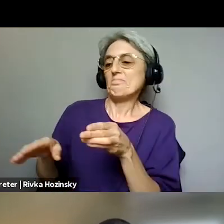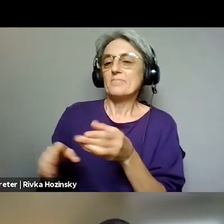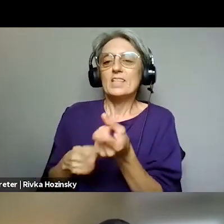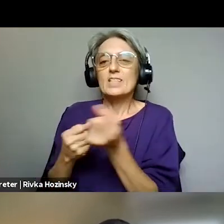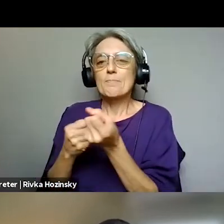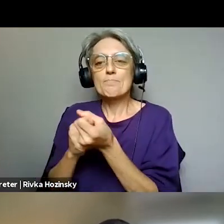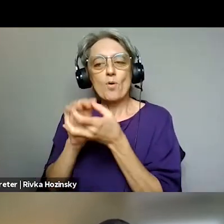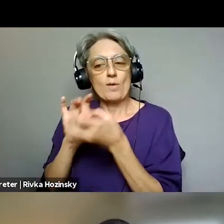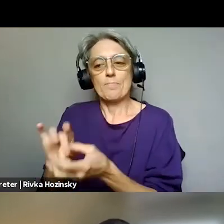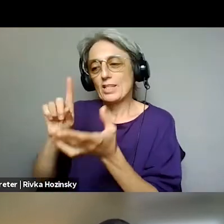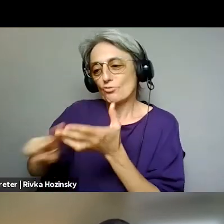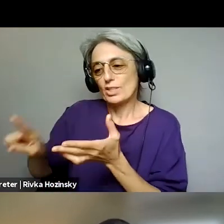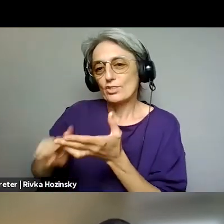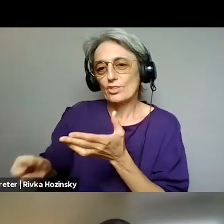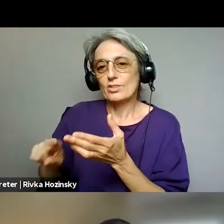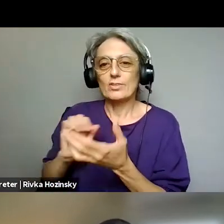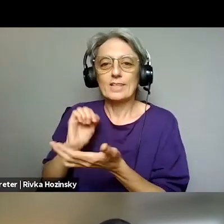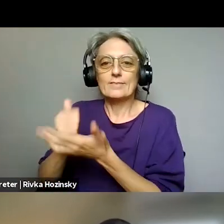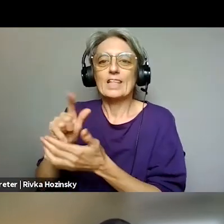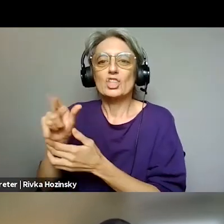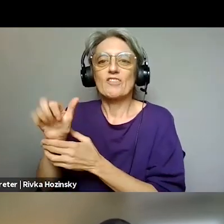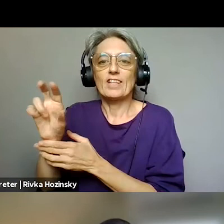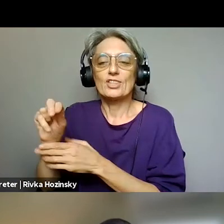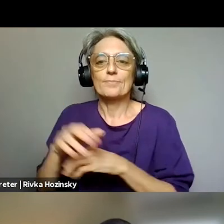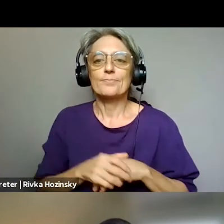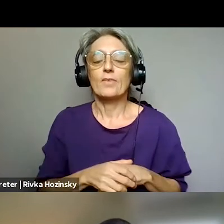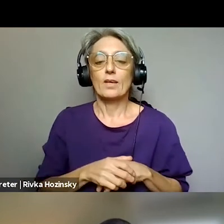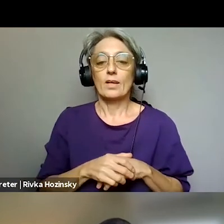and I think that's what's so exciting about you know the Center on Pregnancy and Disability funded